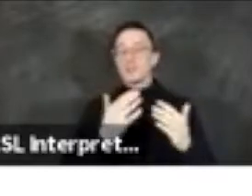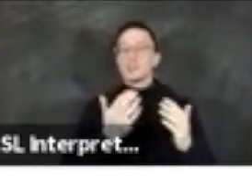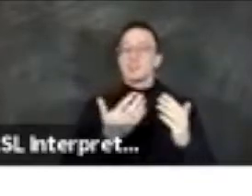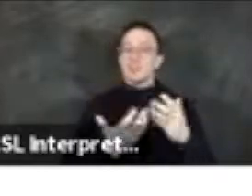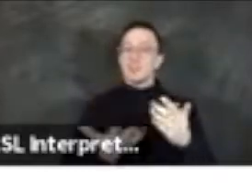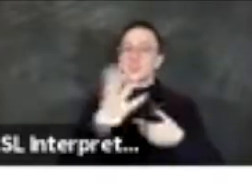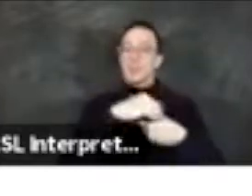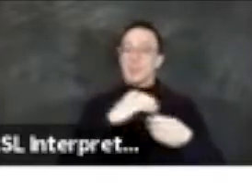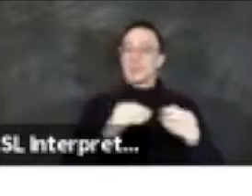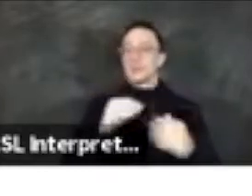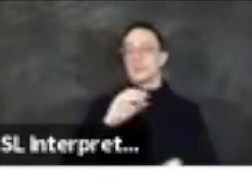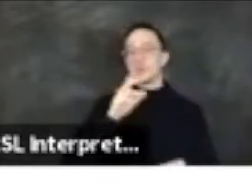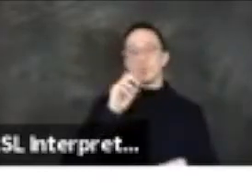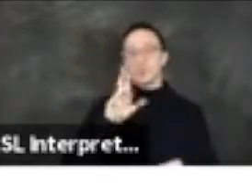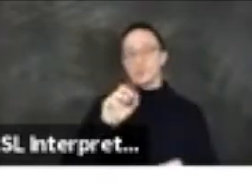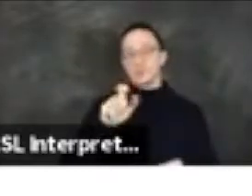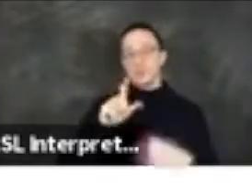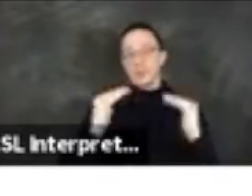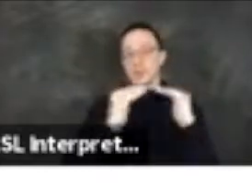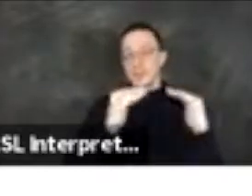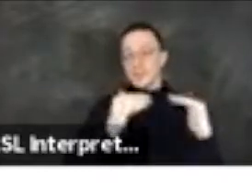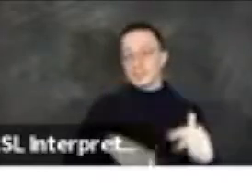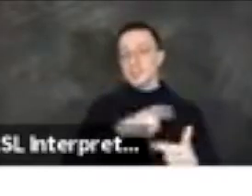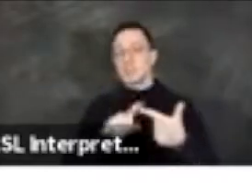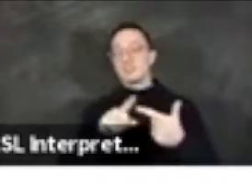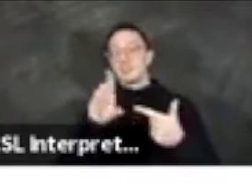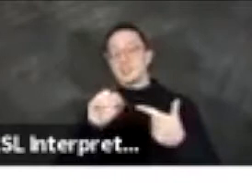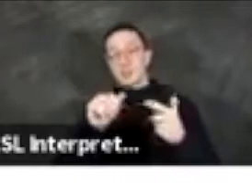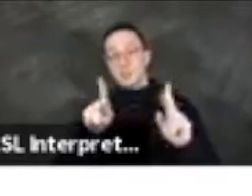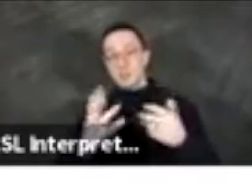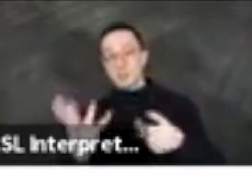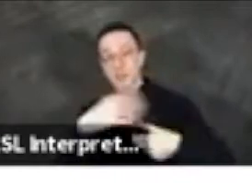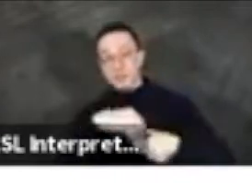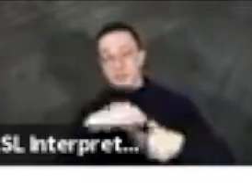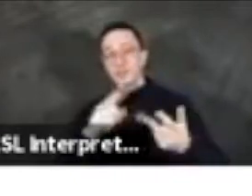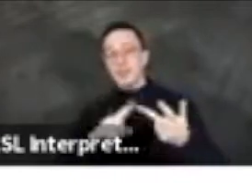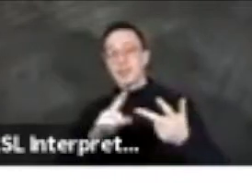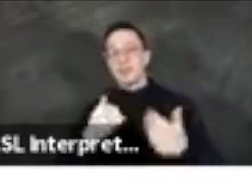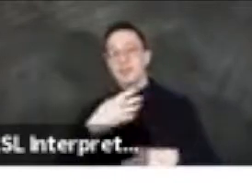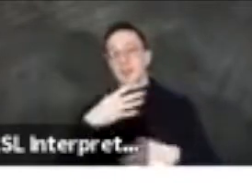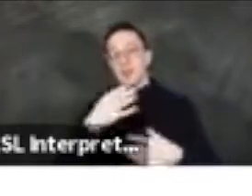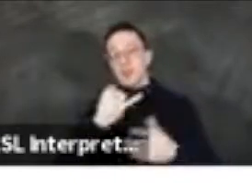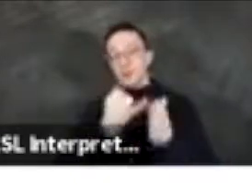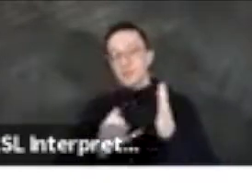PEOPLE, AND/OR THE INTEGRATION OF IMMIGRANTS INTO ARTS AND CULTURE. OUR PARTNERS INCLUDE, ART BEYOND SIGHT,